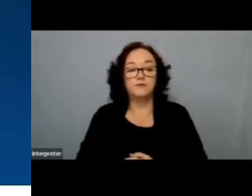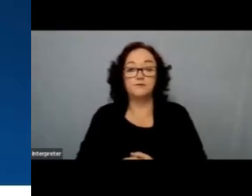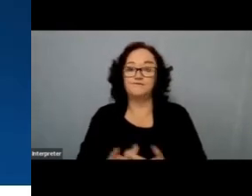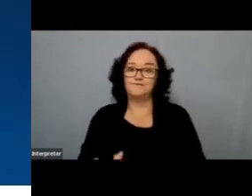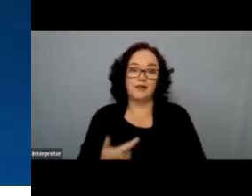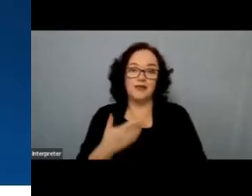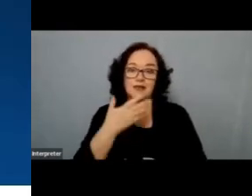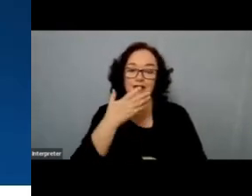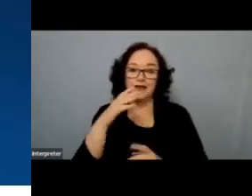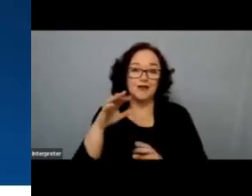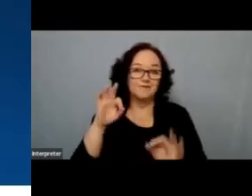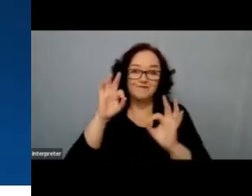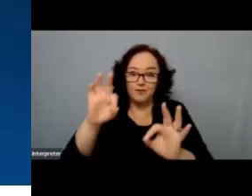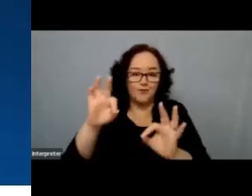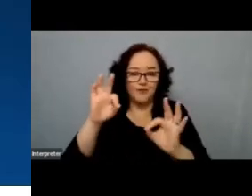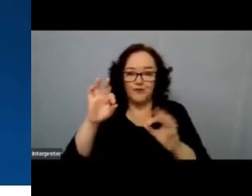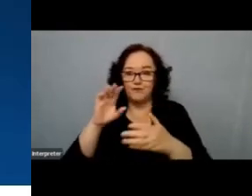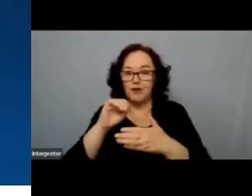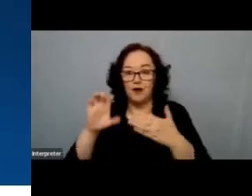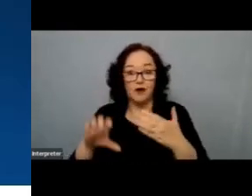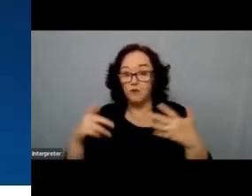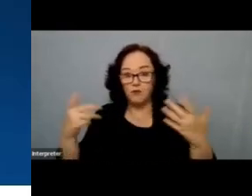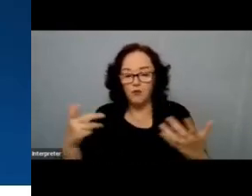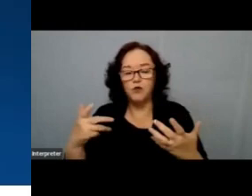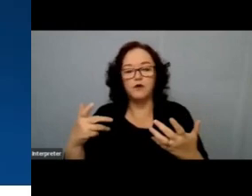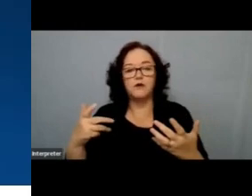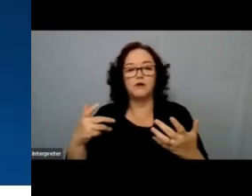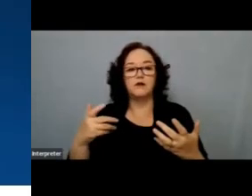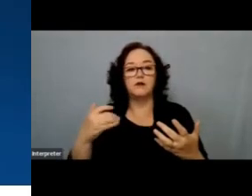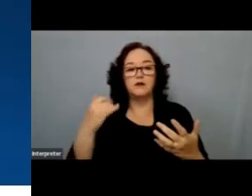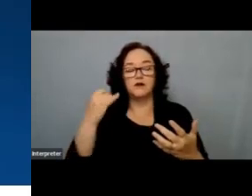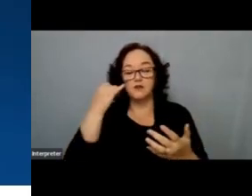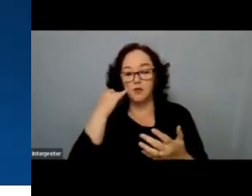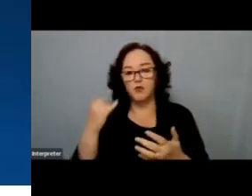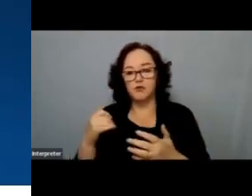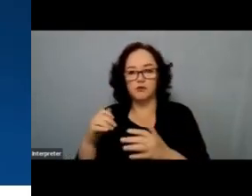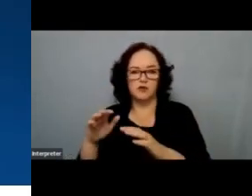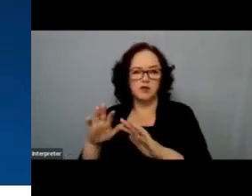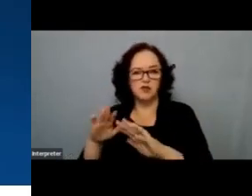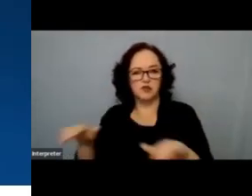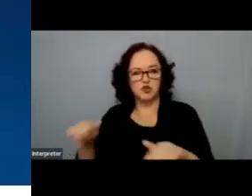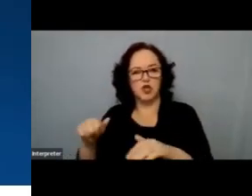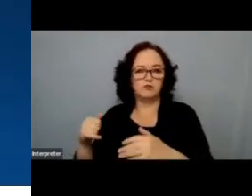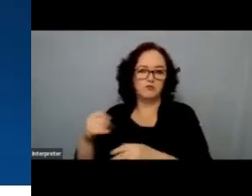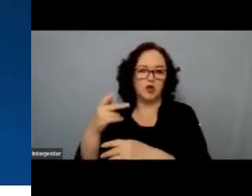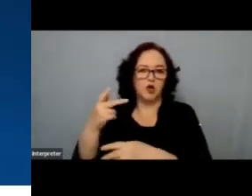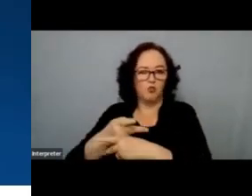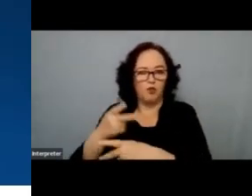be to discover these through conversations with your child welfare partners, but looking at things like success with